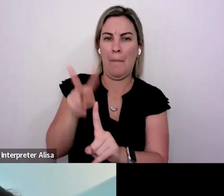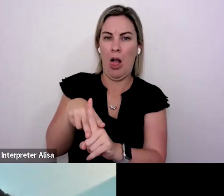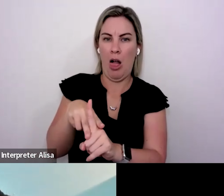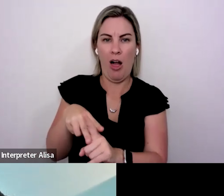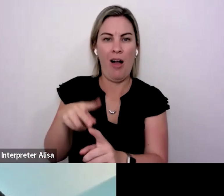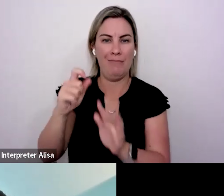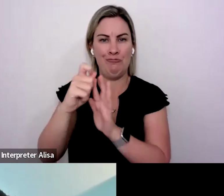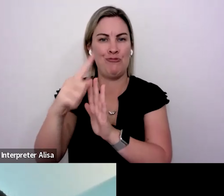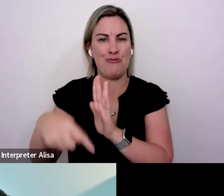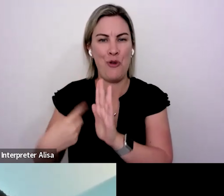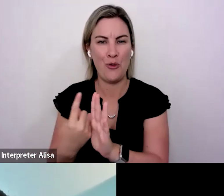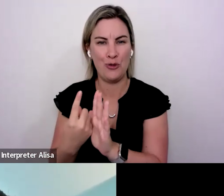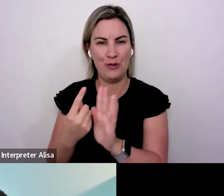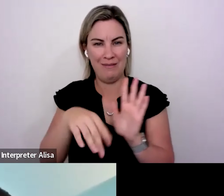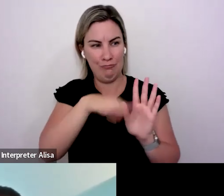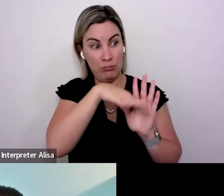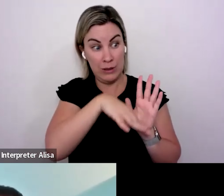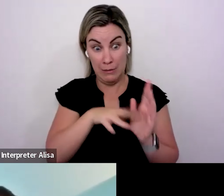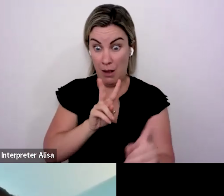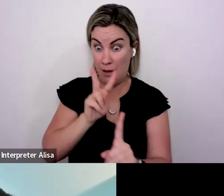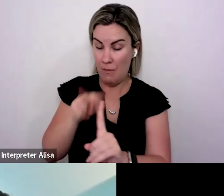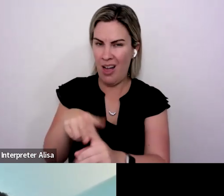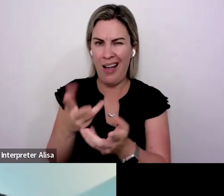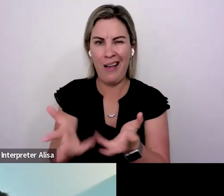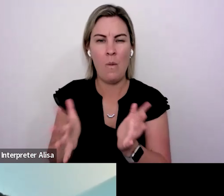And so there are lots of different examples in there.